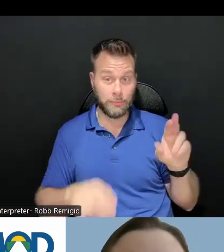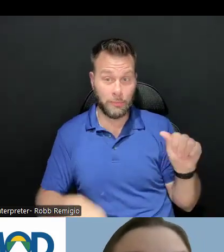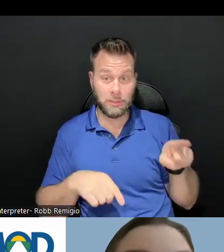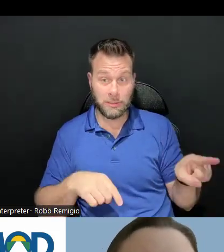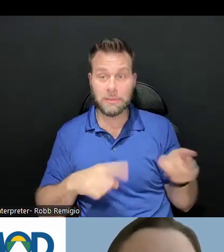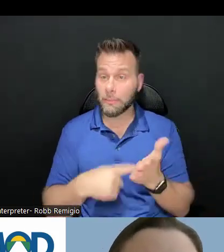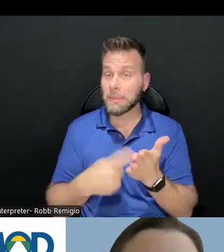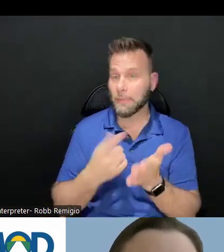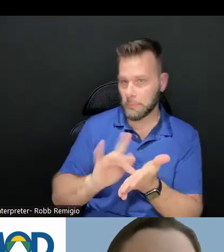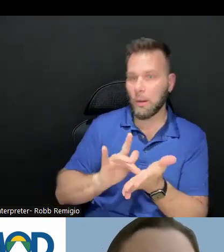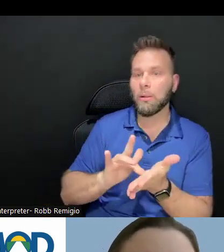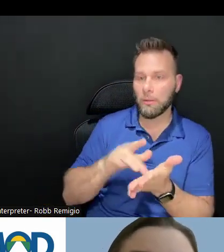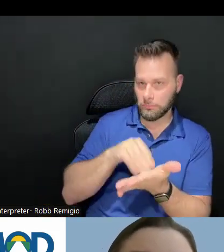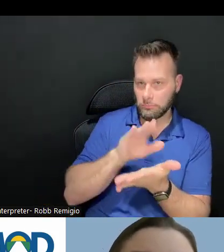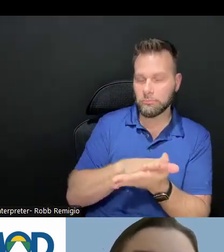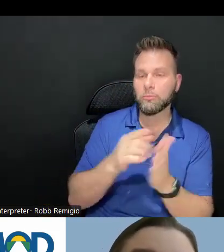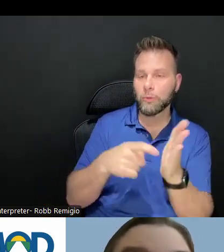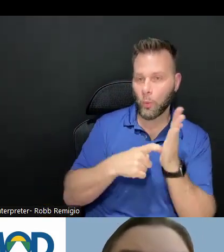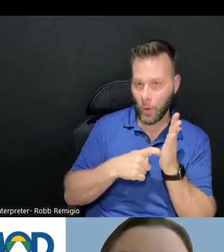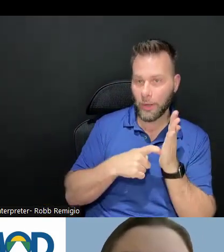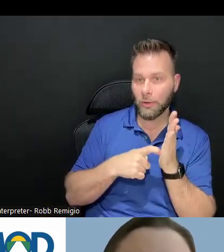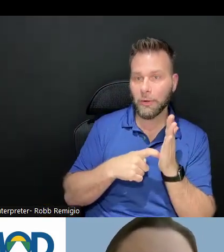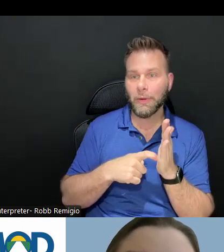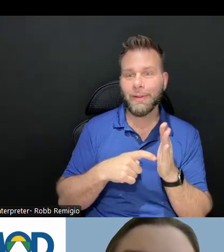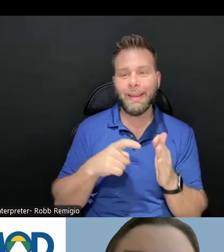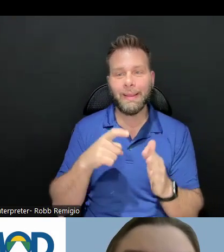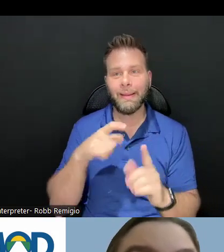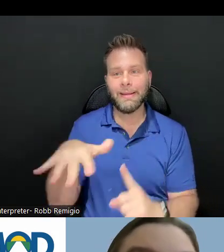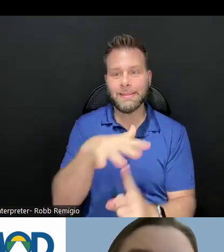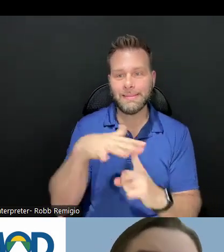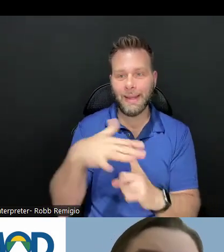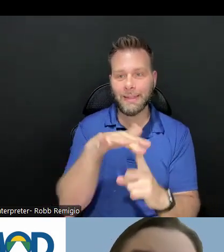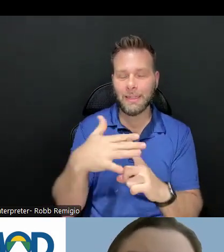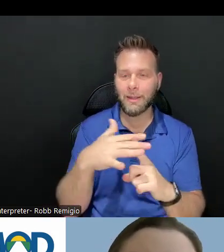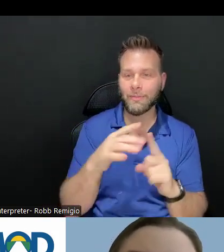requests sometimes require medical documentation in the setting of Title II state and